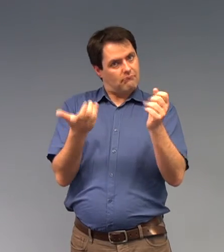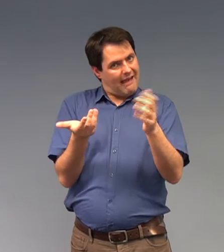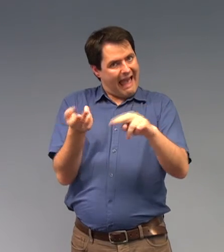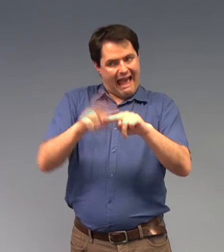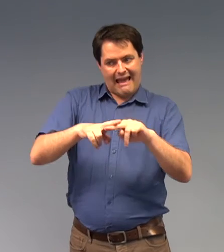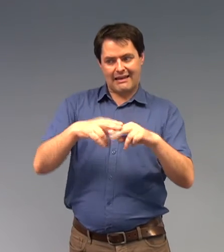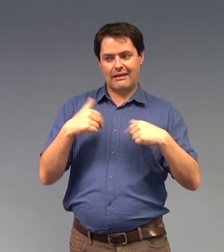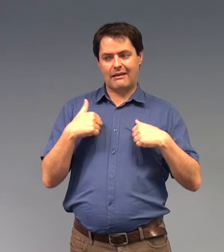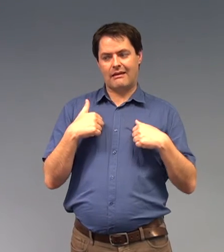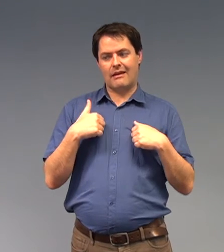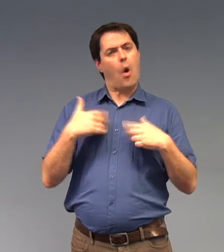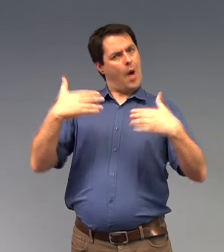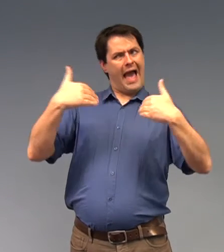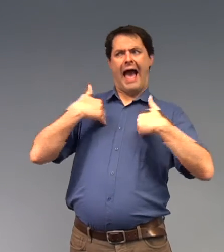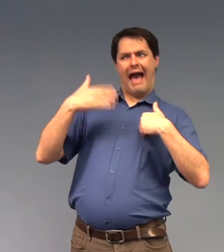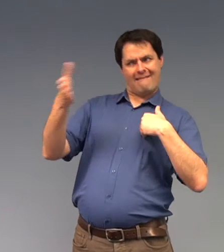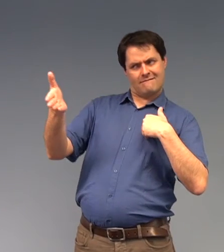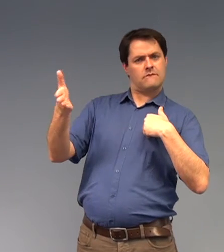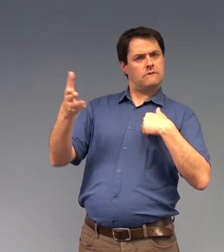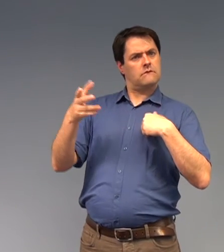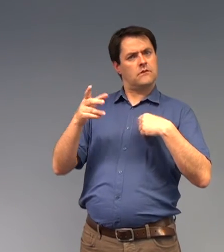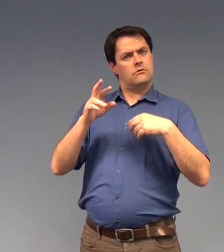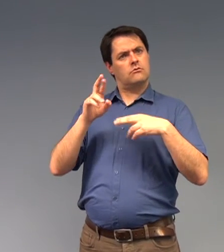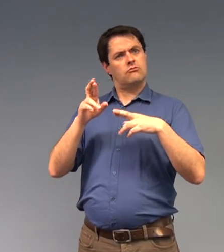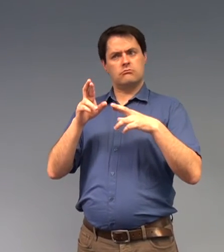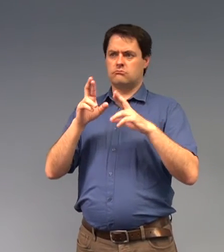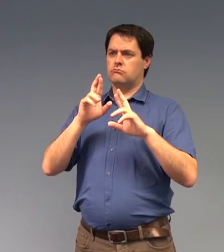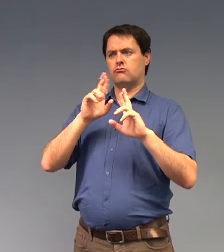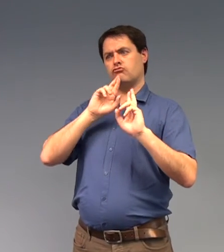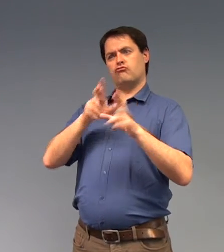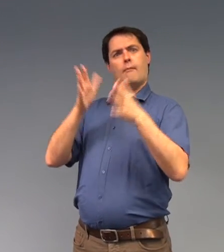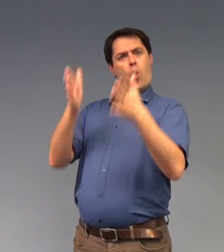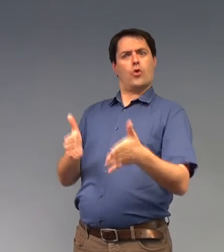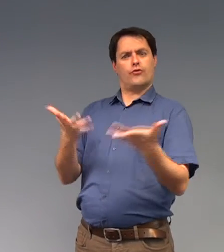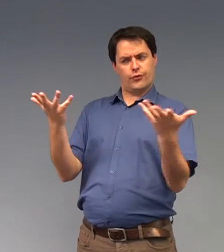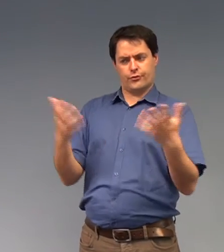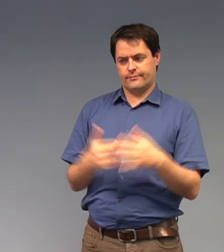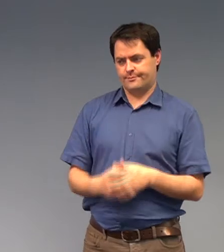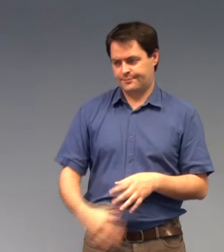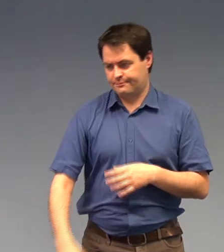But in the BSL, we see that explicature is added.